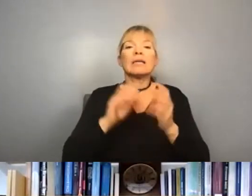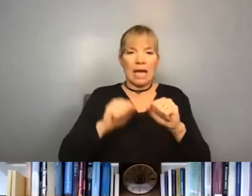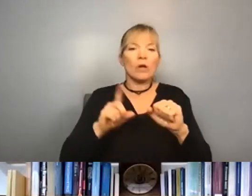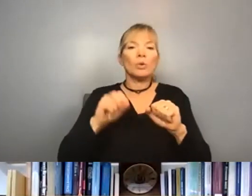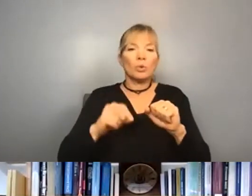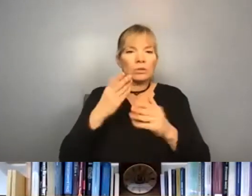disabilities' perception of the quality of that care.